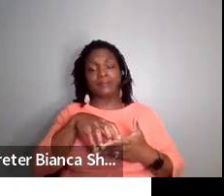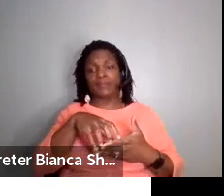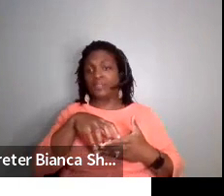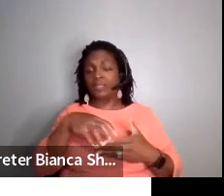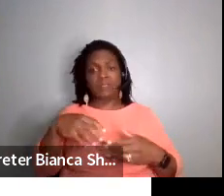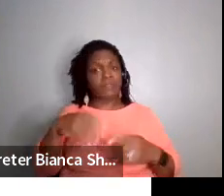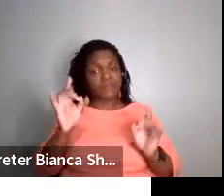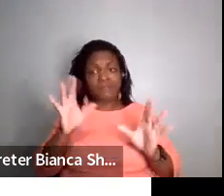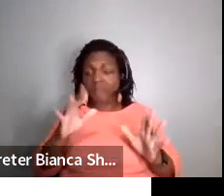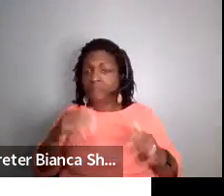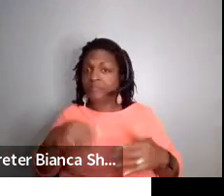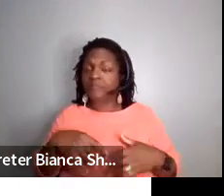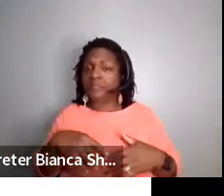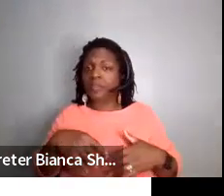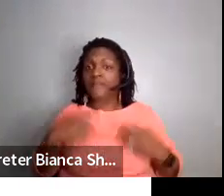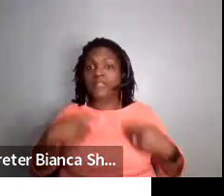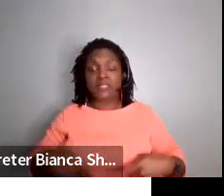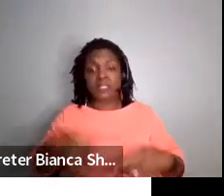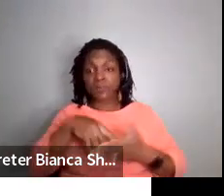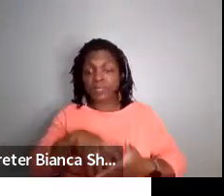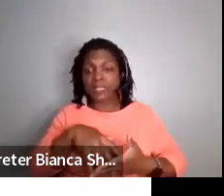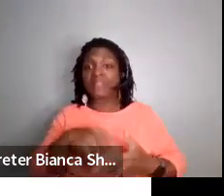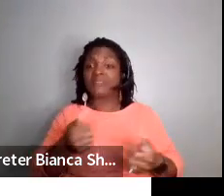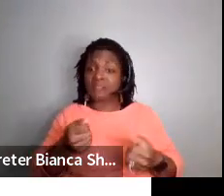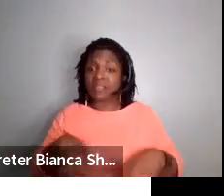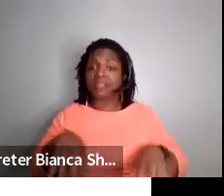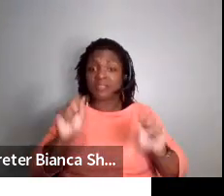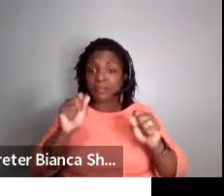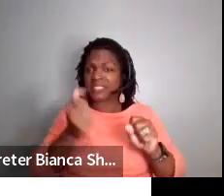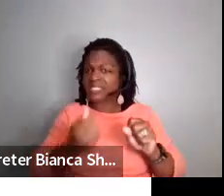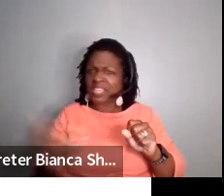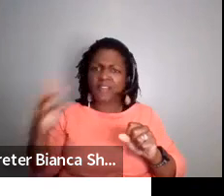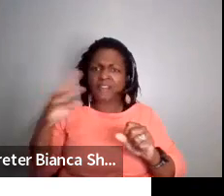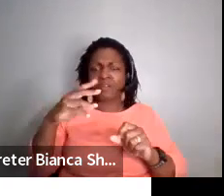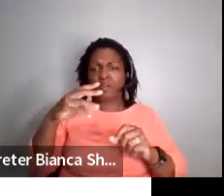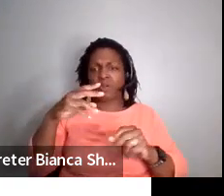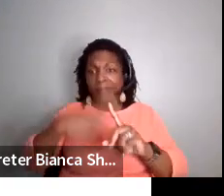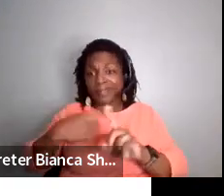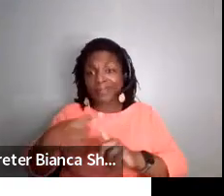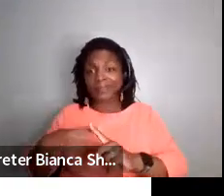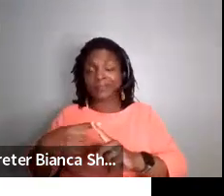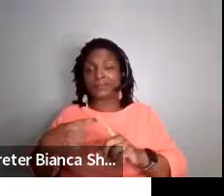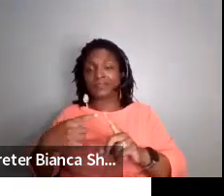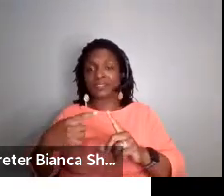It took me, you know, several months to get back to my relational way and my original level of functioning.